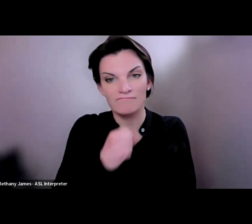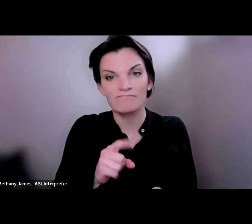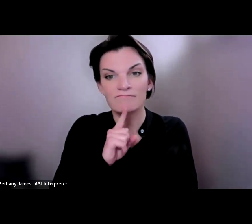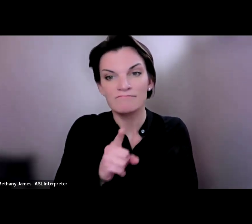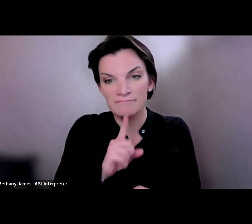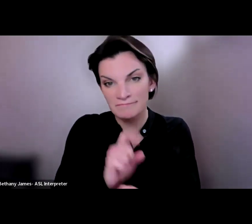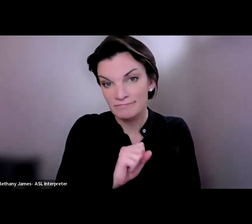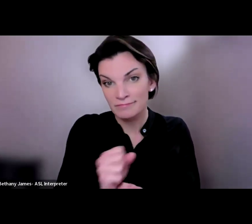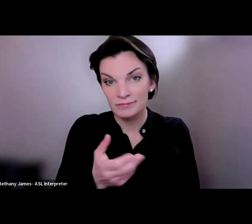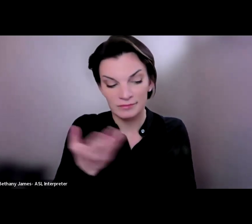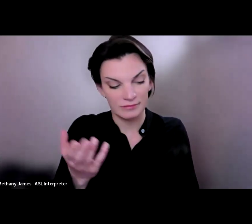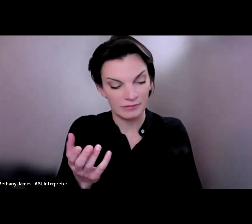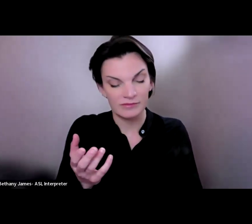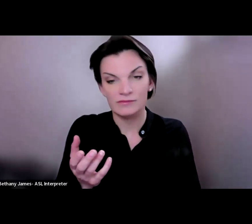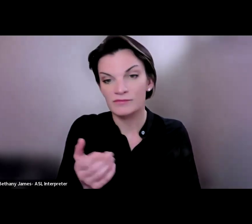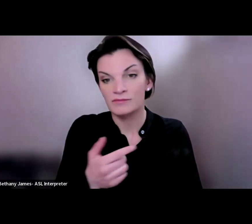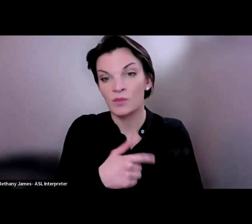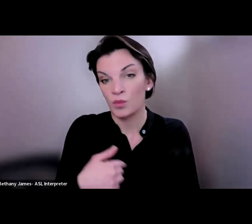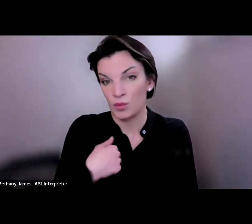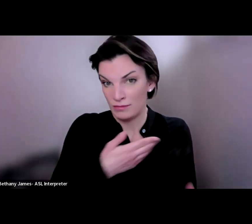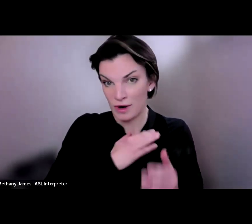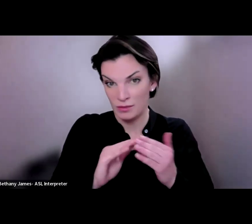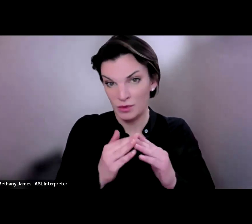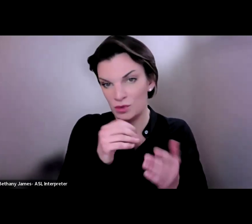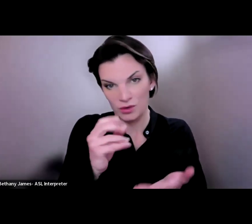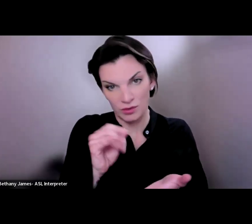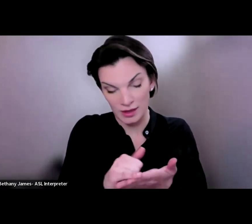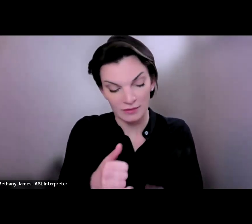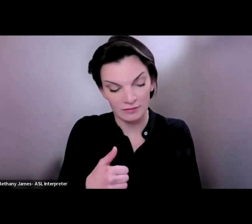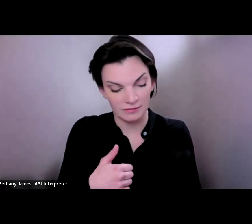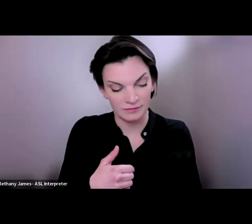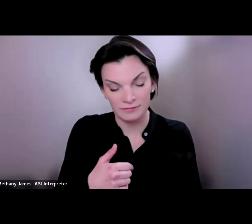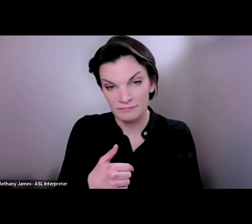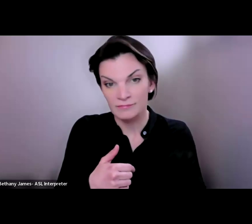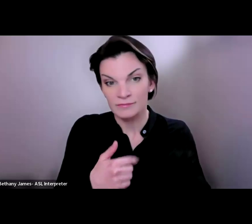so in our community, we don't work that way. We work through challenges with people, but on a good